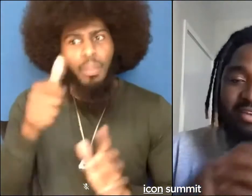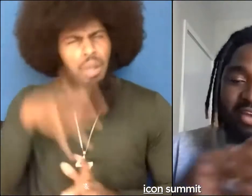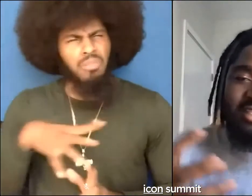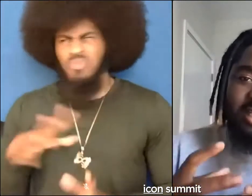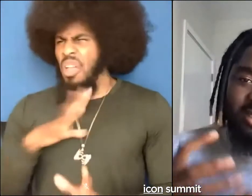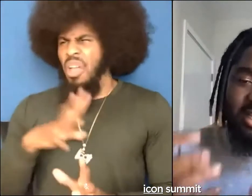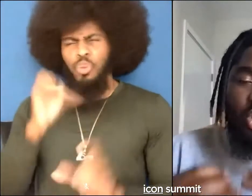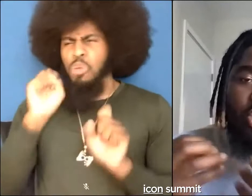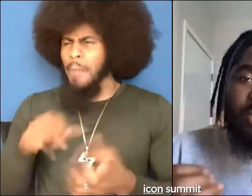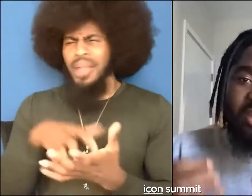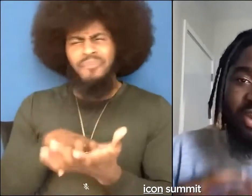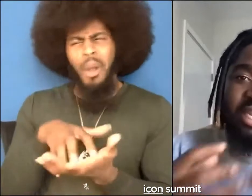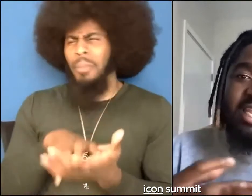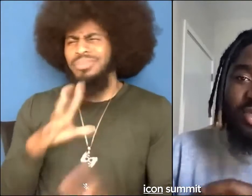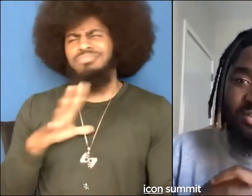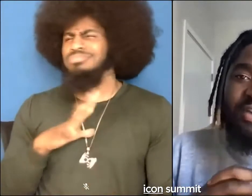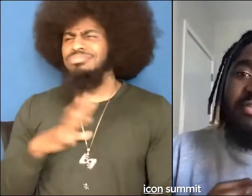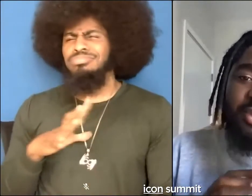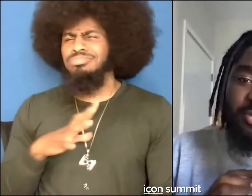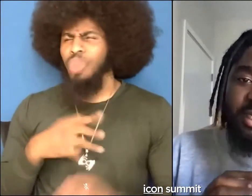But I realized that the call my real need was to find freedom.